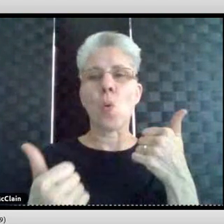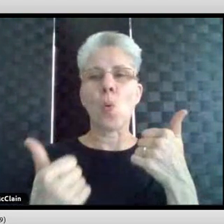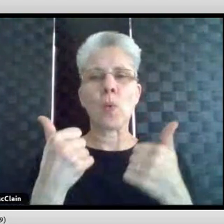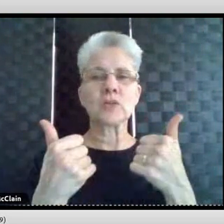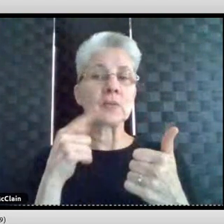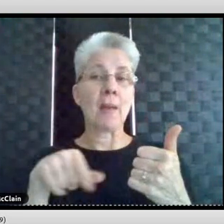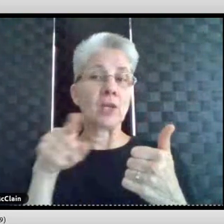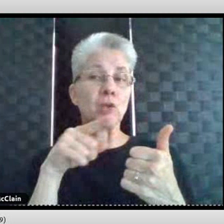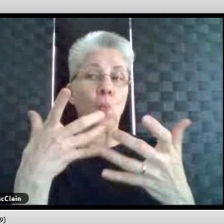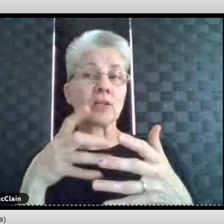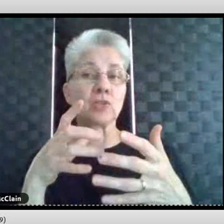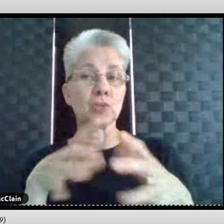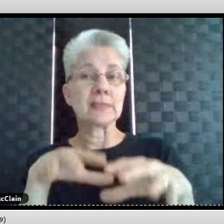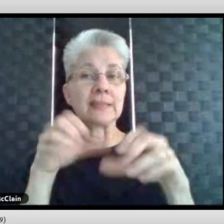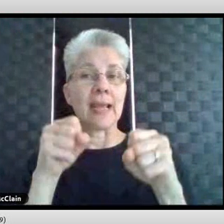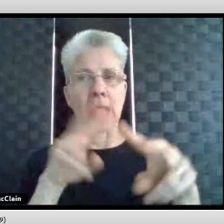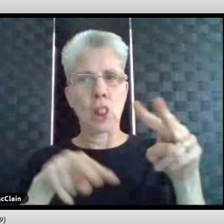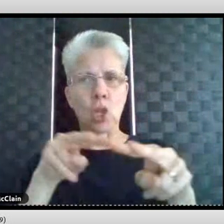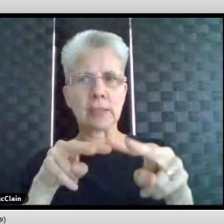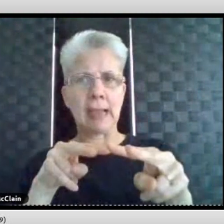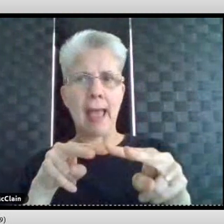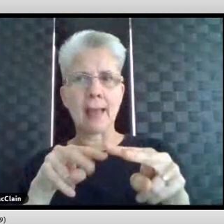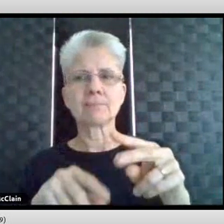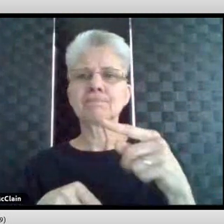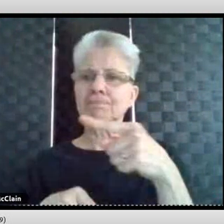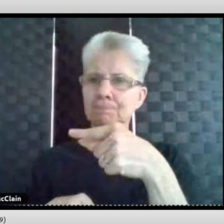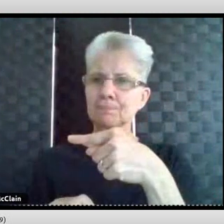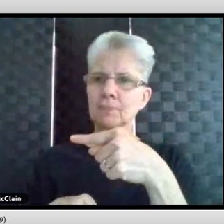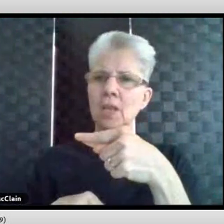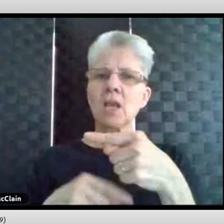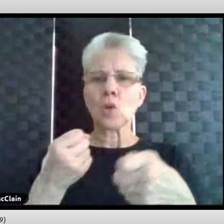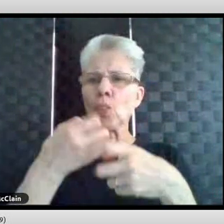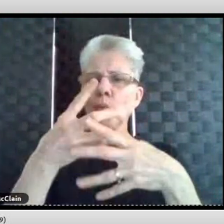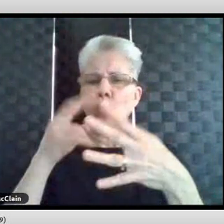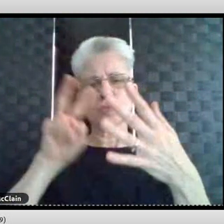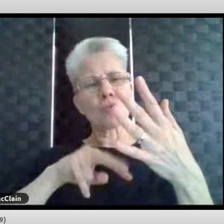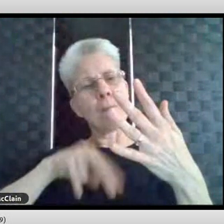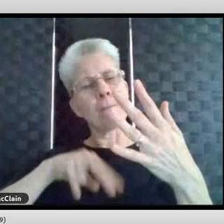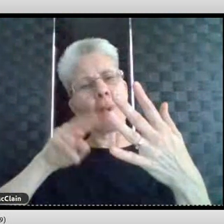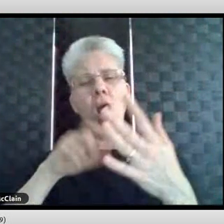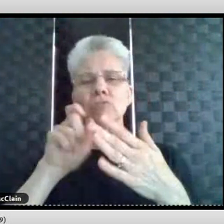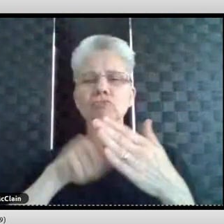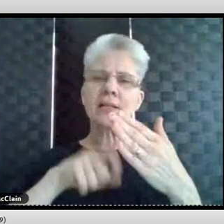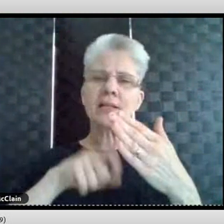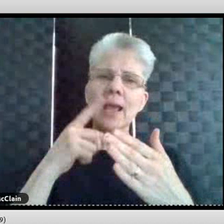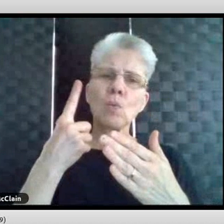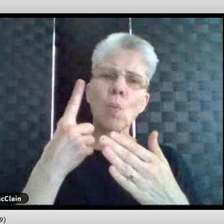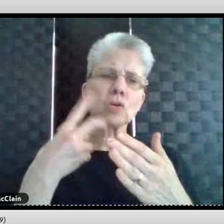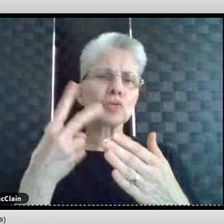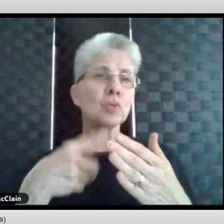you might want to take a closer look at. Take a minute to scroll back through the scroll bar, jot down one or two or three.